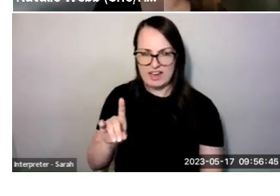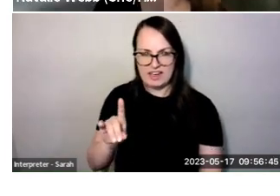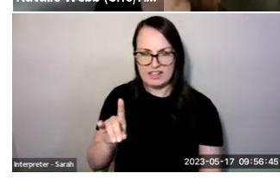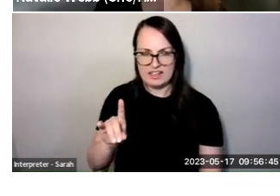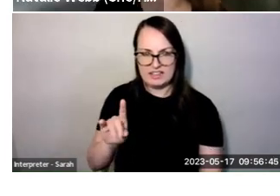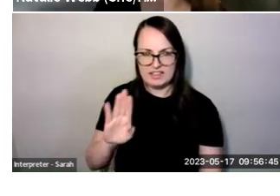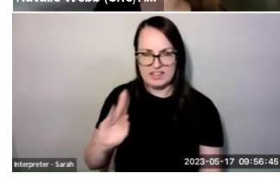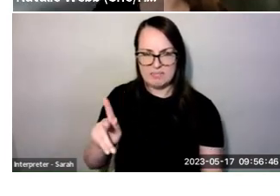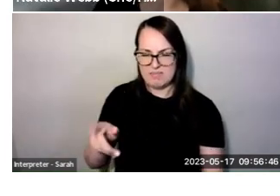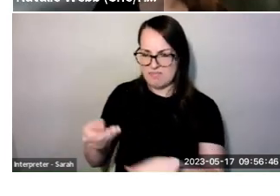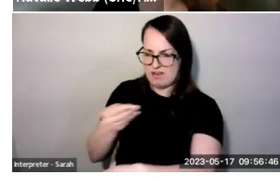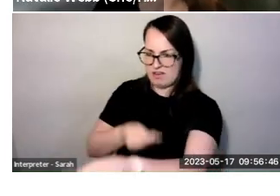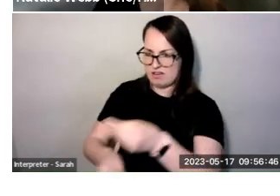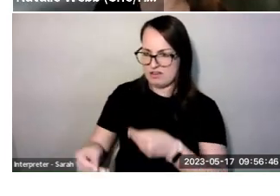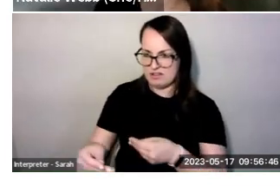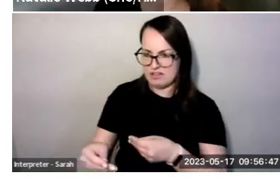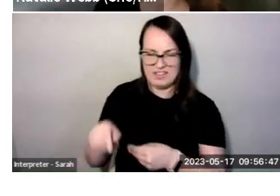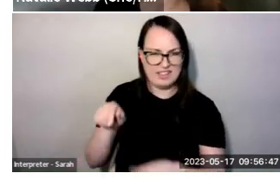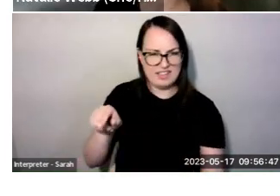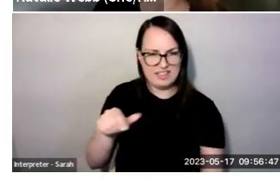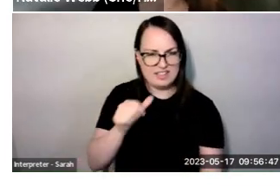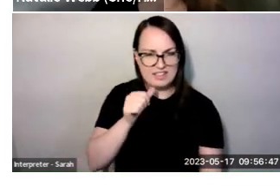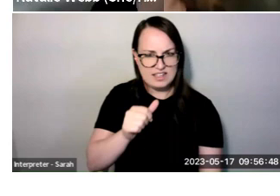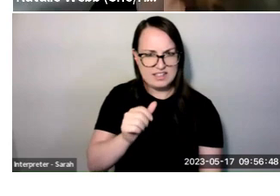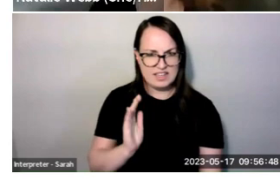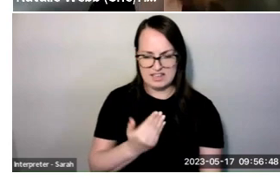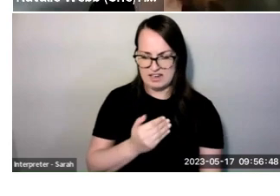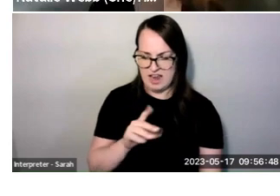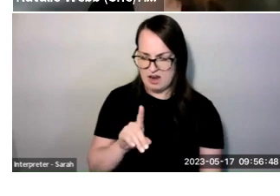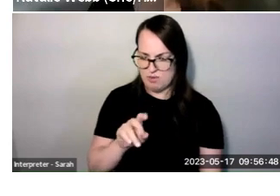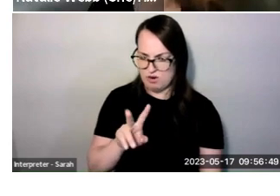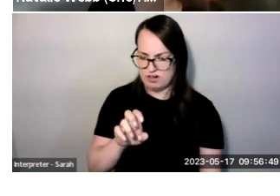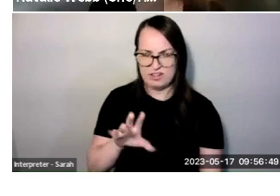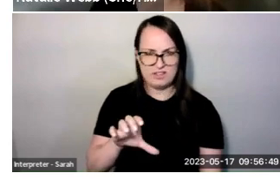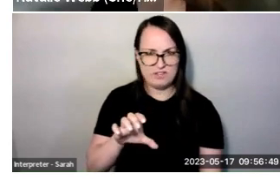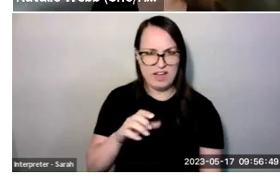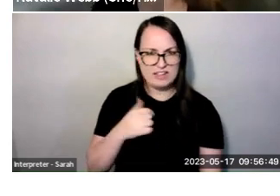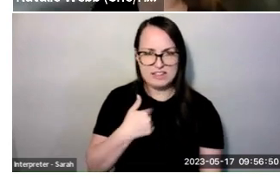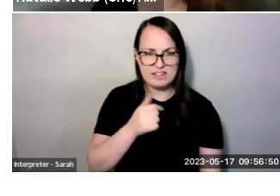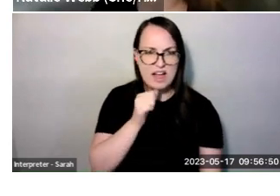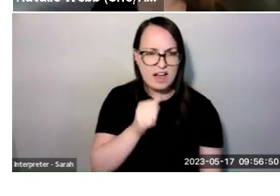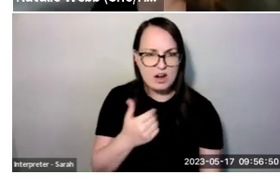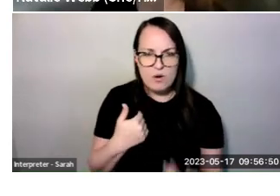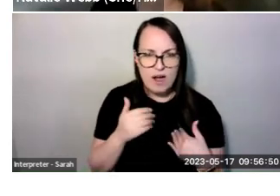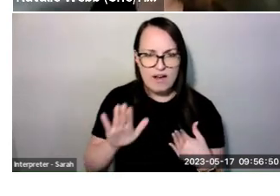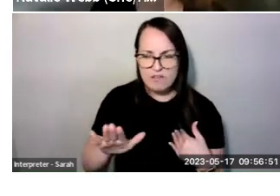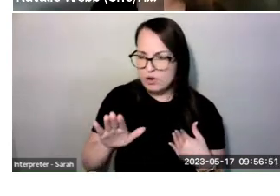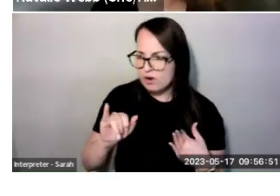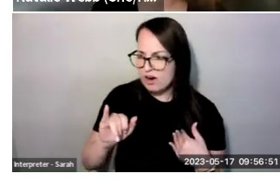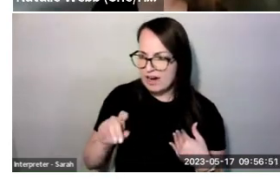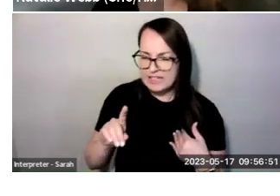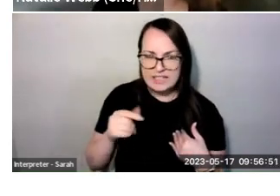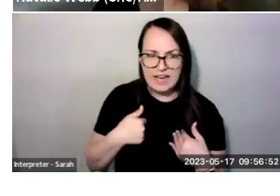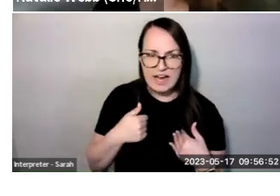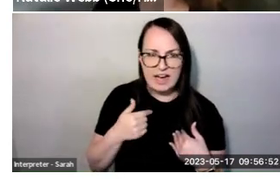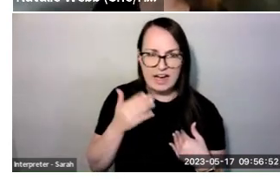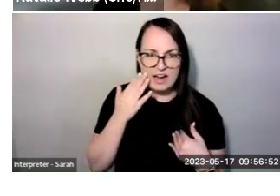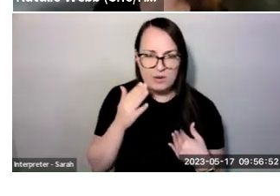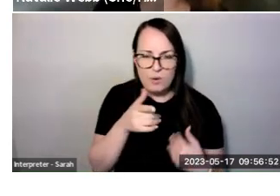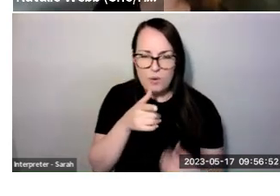in return, and this woman I had not seen is asking for her I. D. back. I'm like this is not our device.